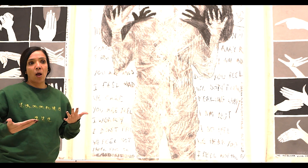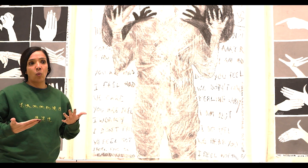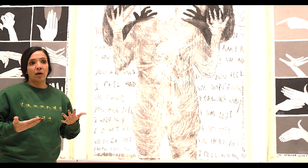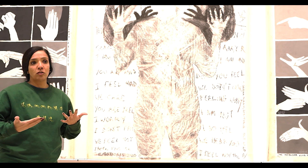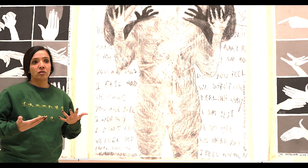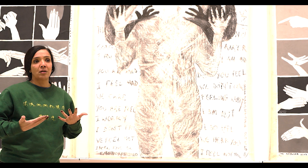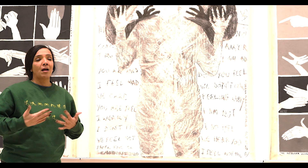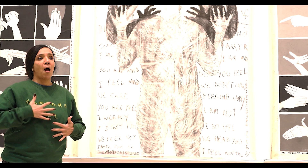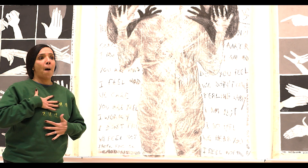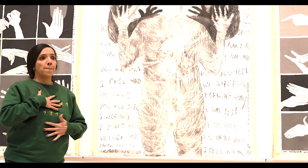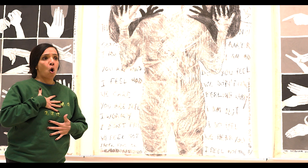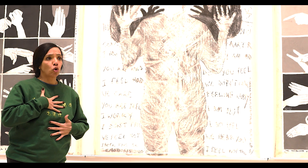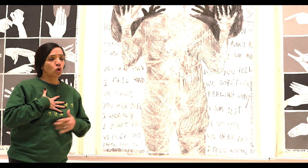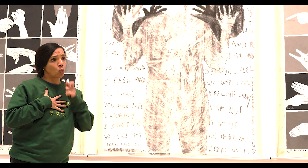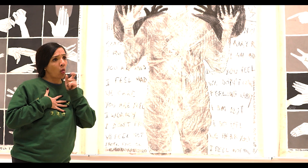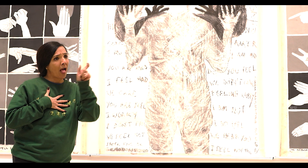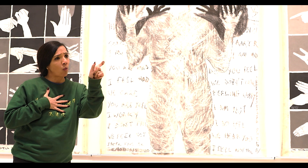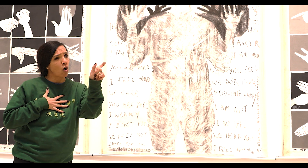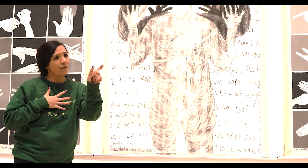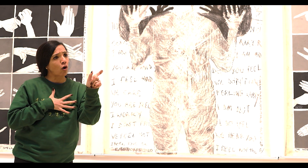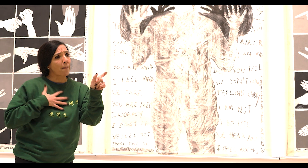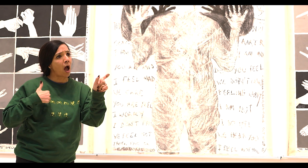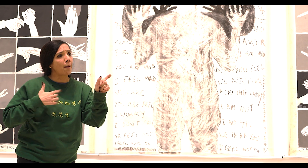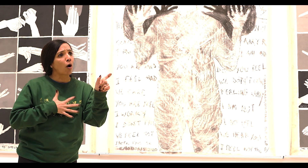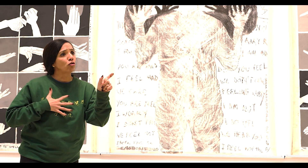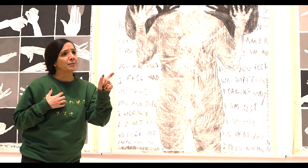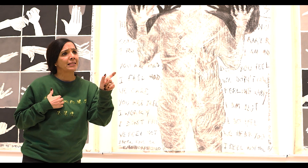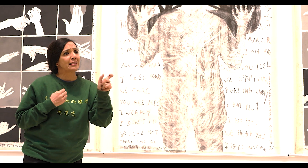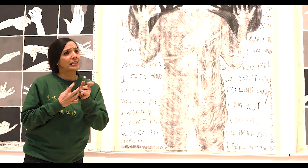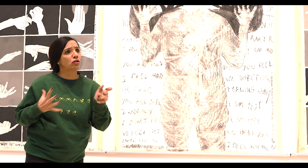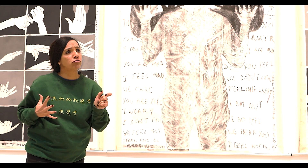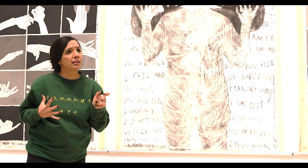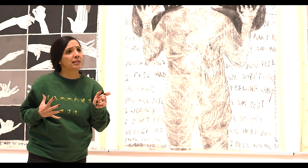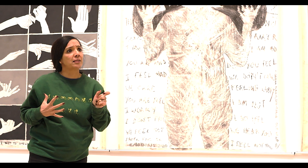and do they use the right emotional language to convey what I'm expressing?